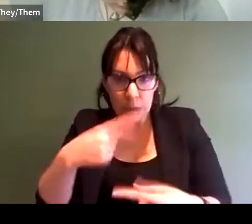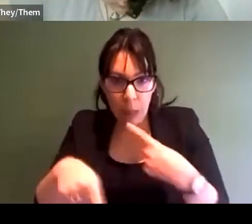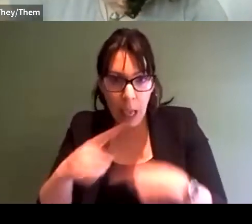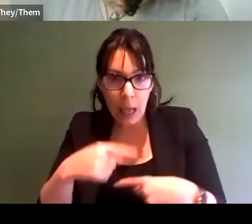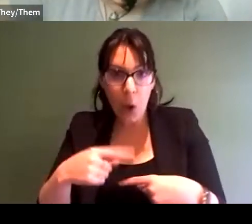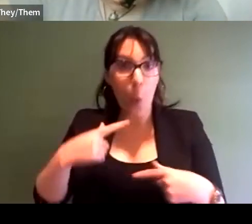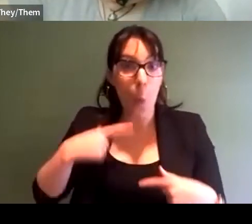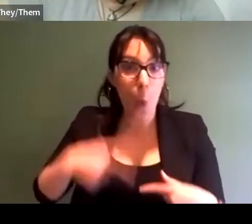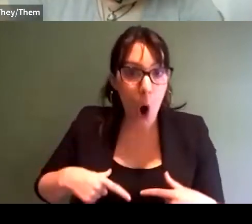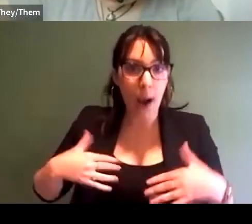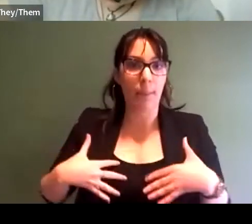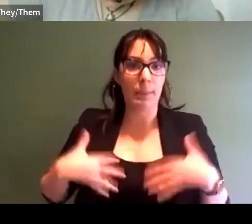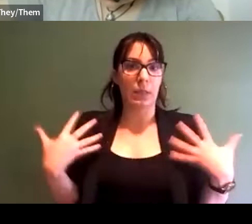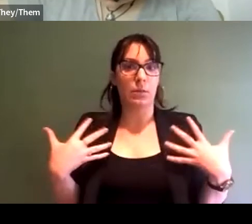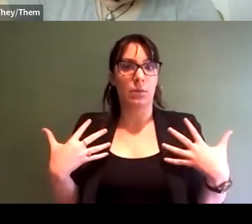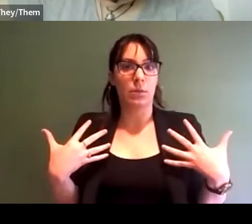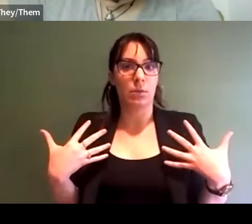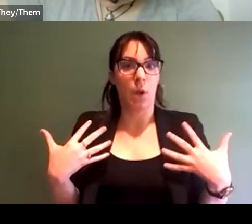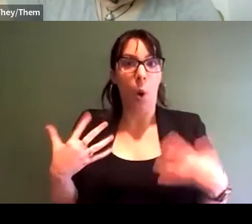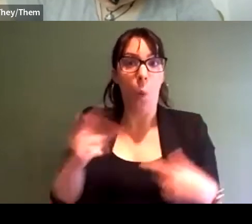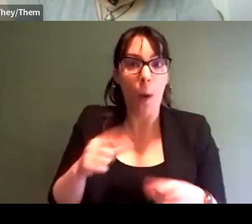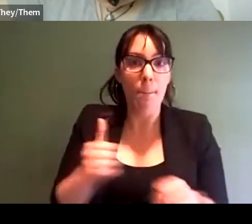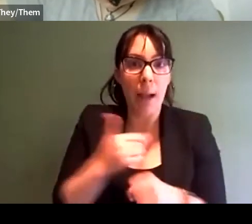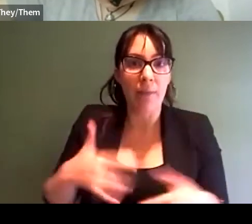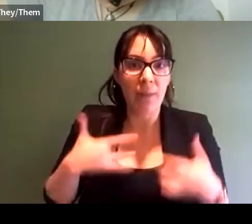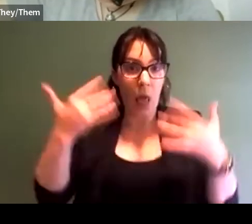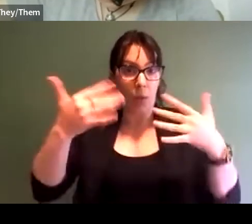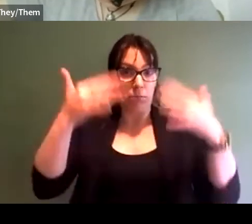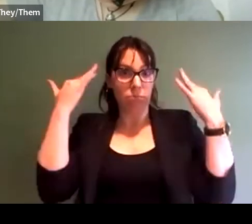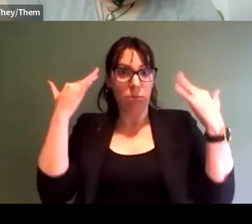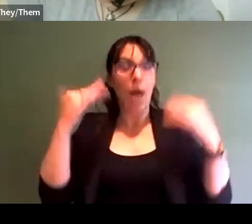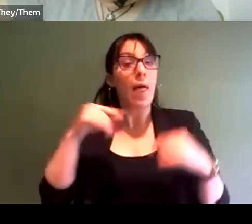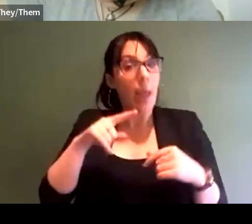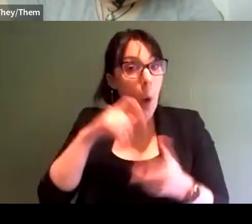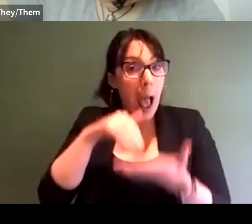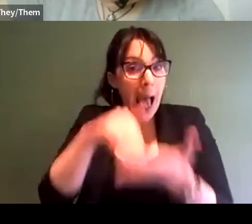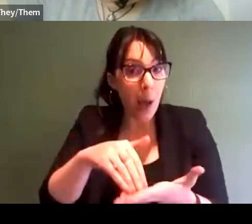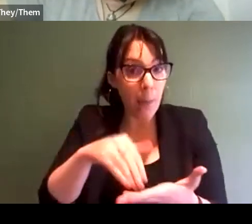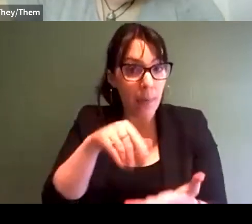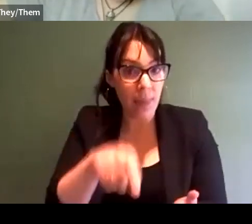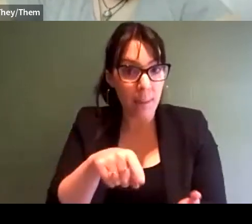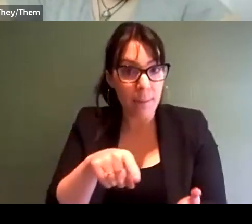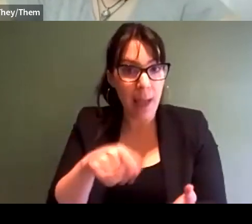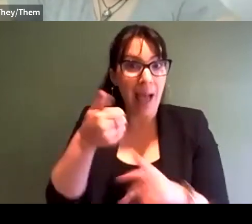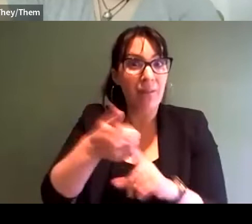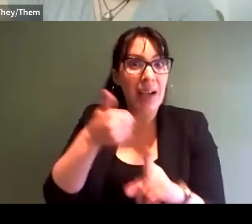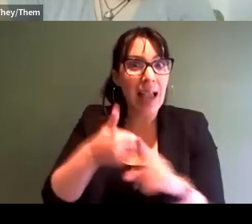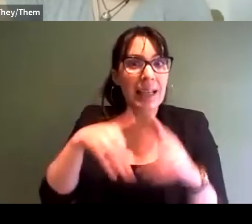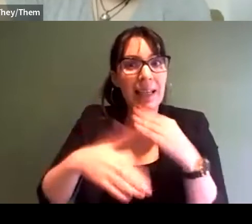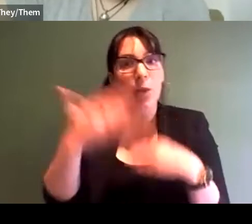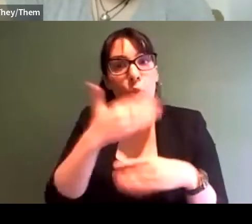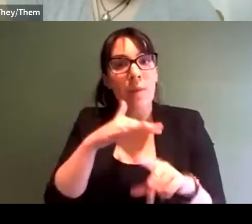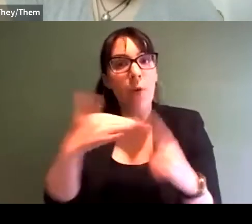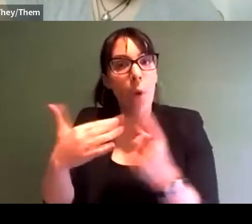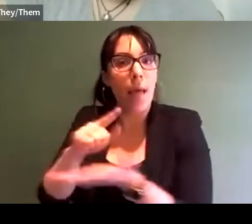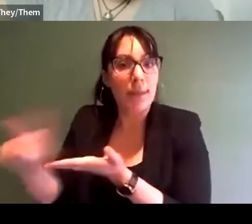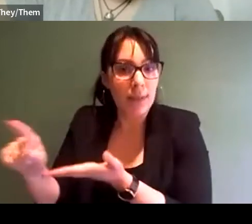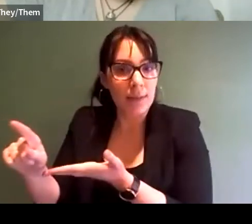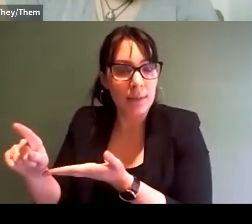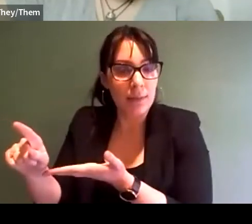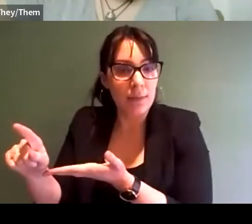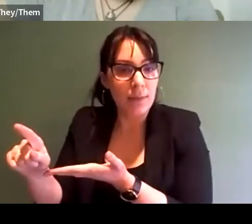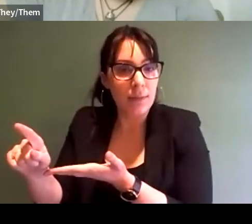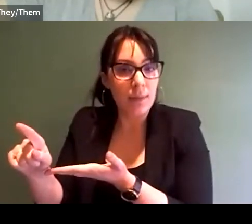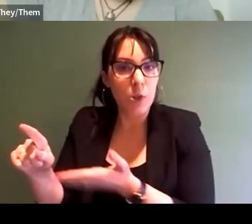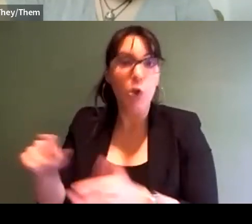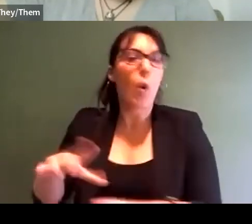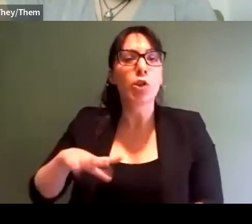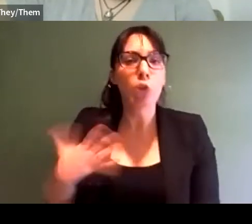Those are the things that will help them advocate in the school setting, so going beyond saying no, or going on, beyond saying, I don't want to participate in this activity or whatever.